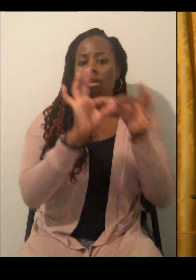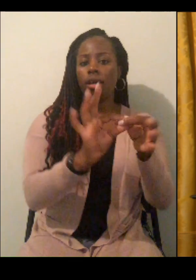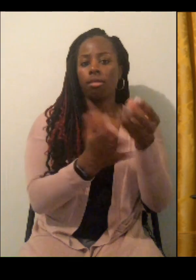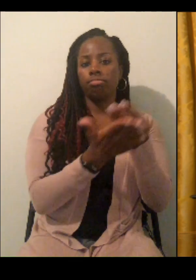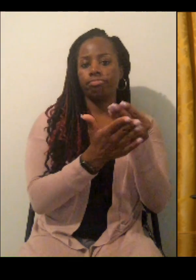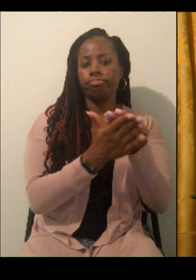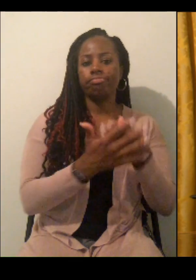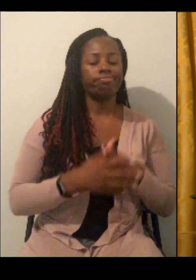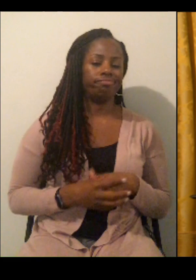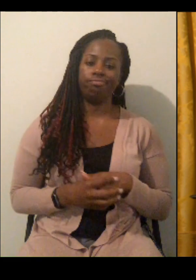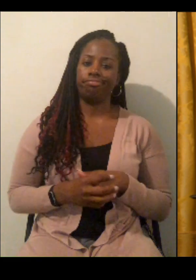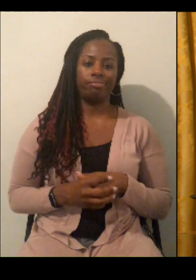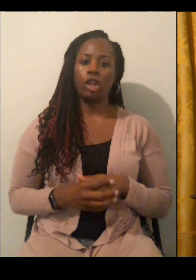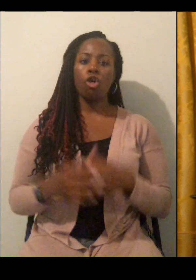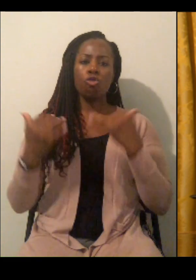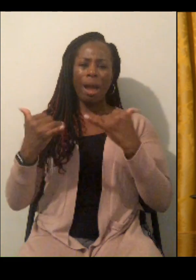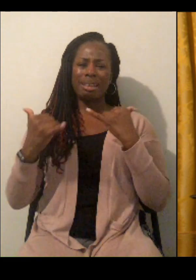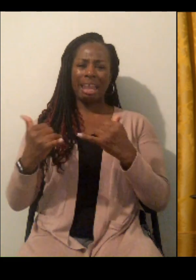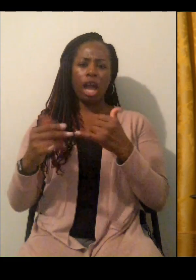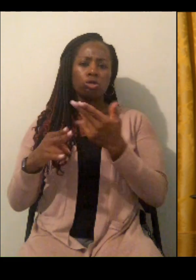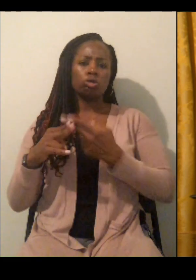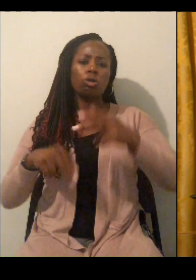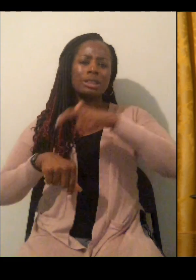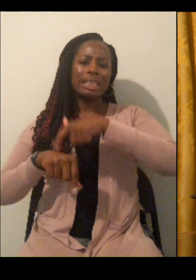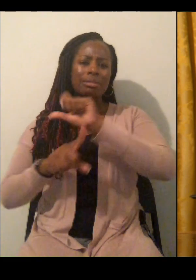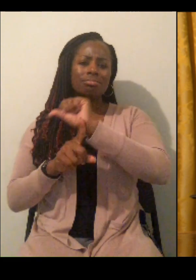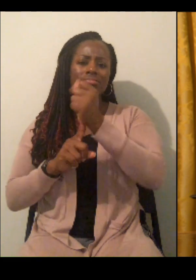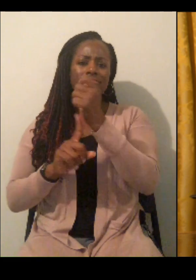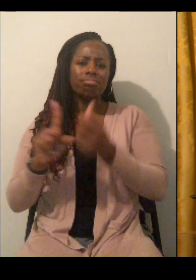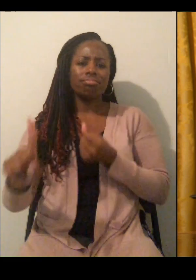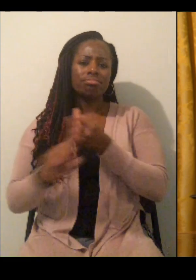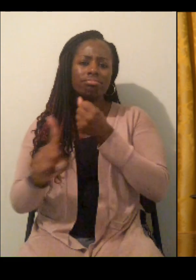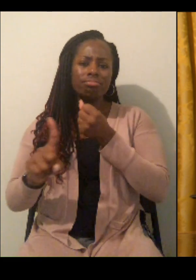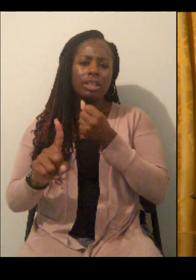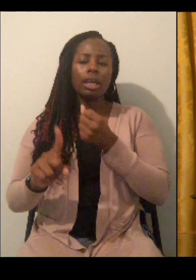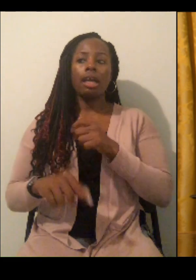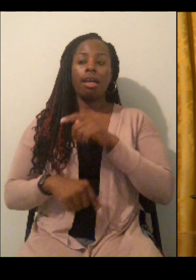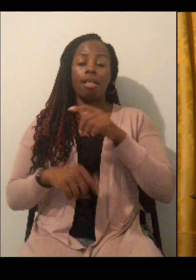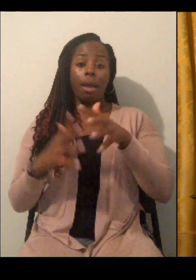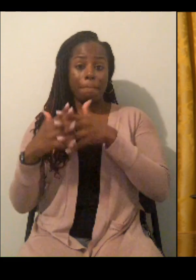will overcome together as a nation and as a world however to provide extra